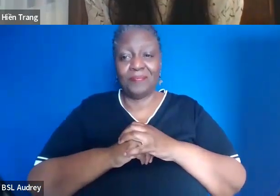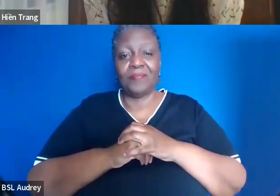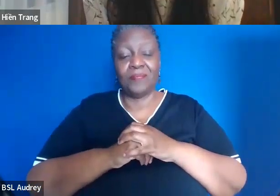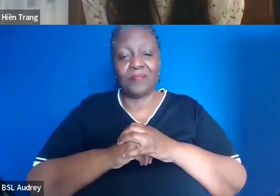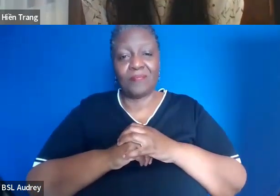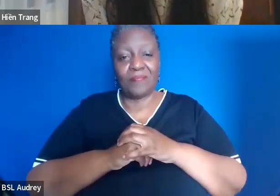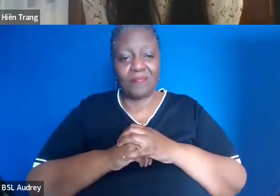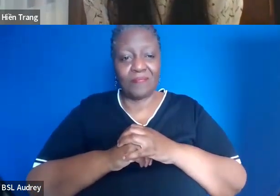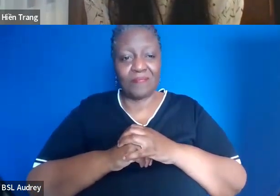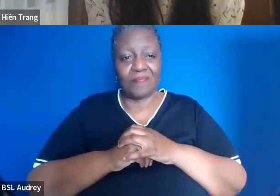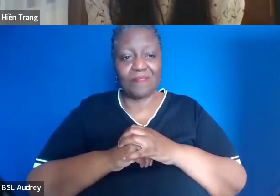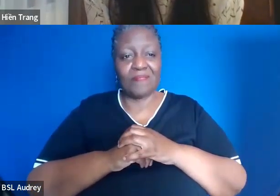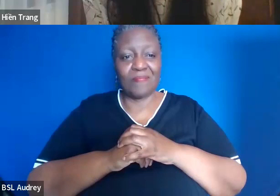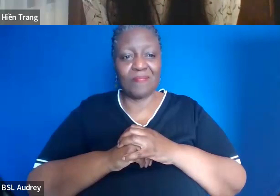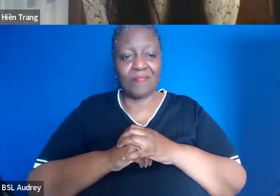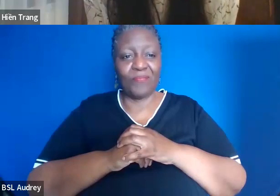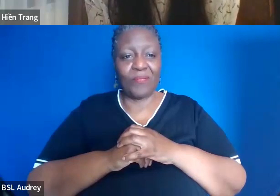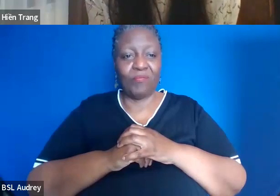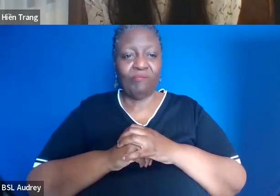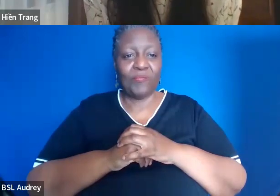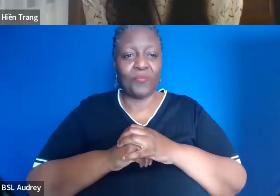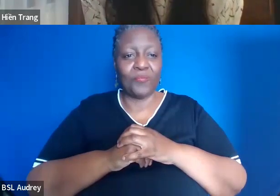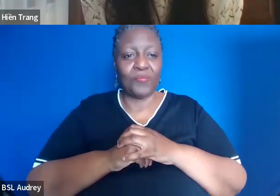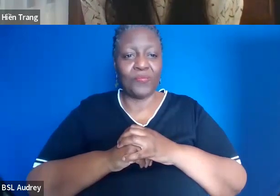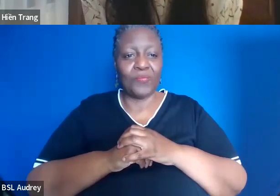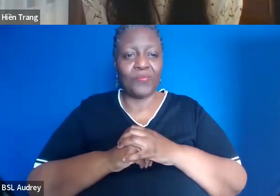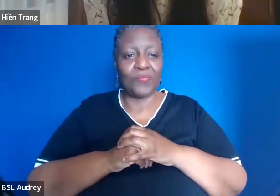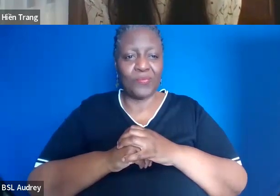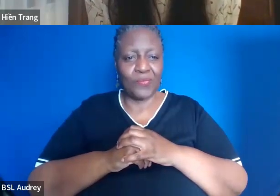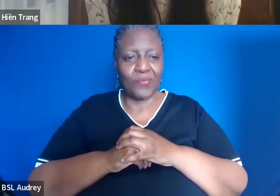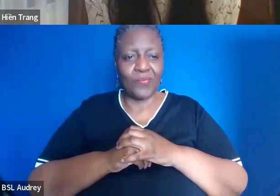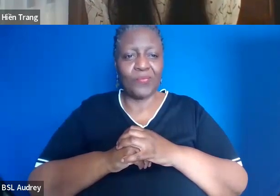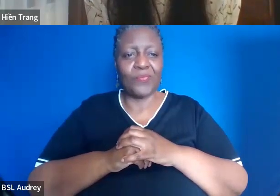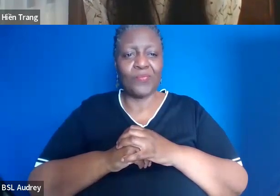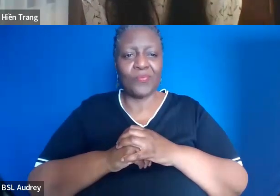um so I think I think that there's kind of a a